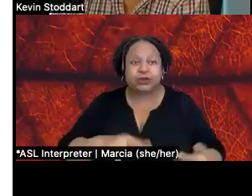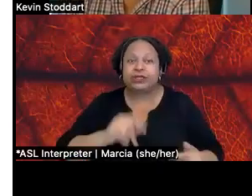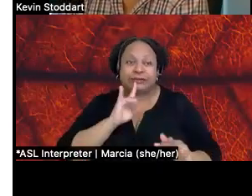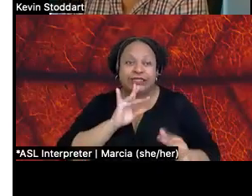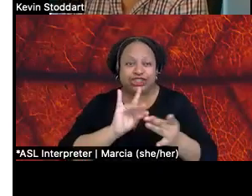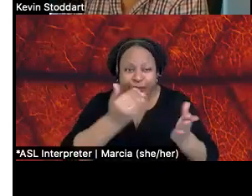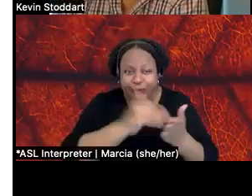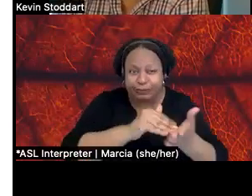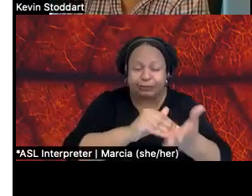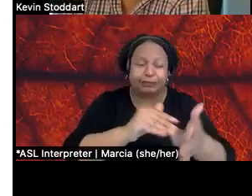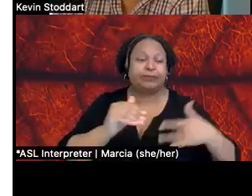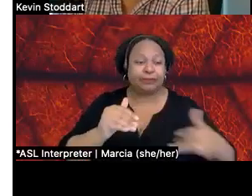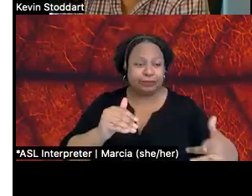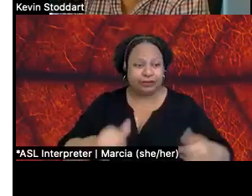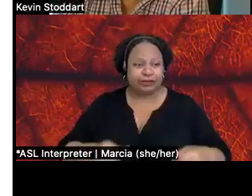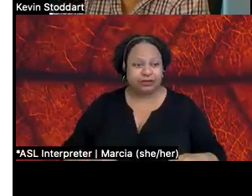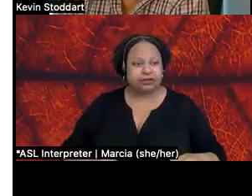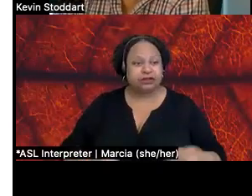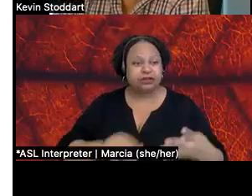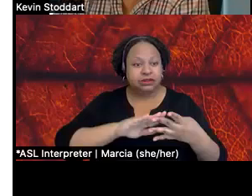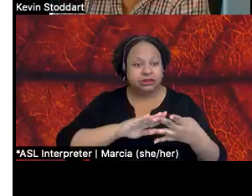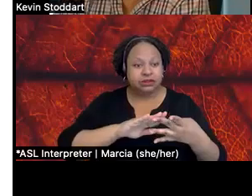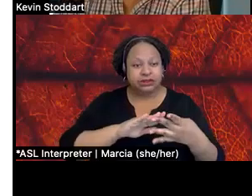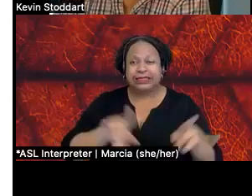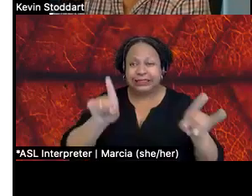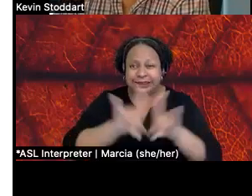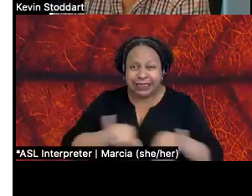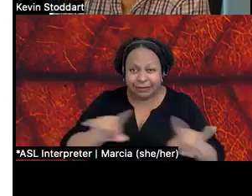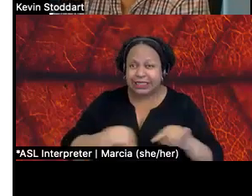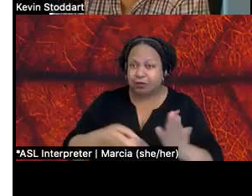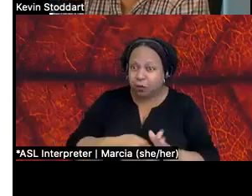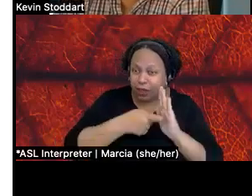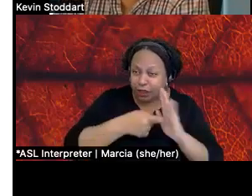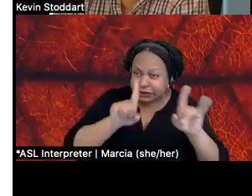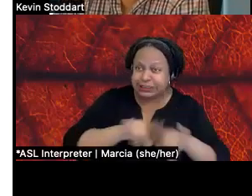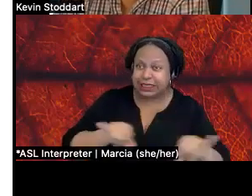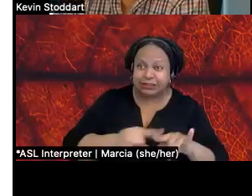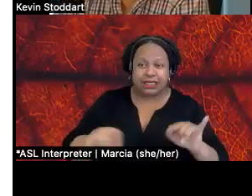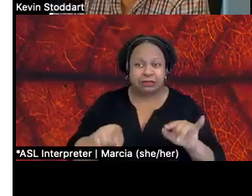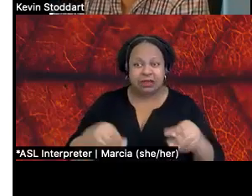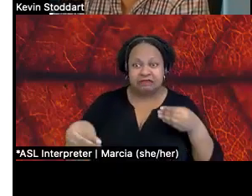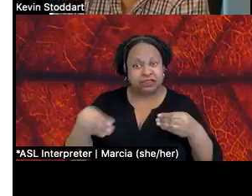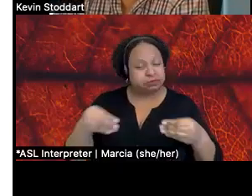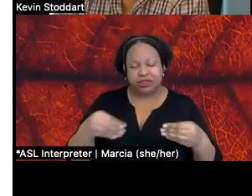There can be insistences on sameness, inflexible adherence to routines,